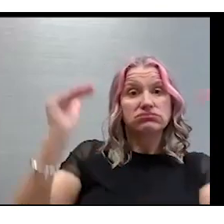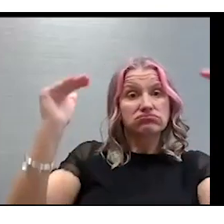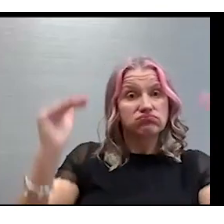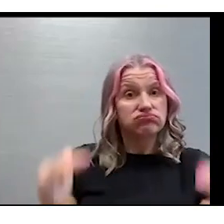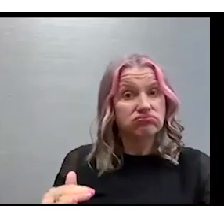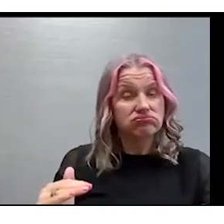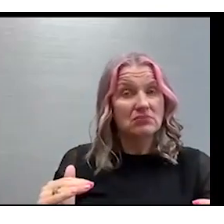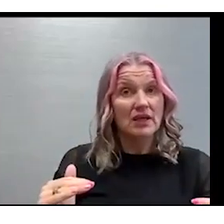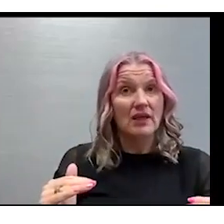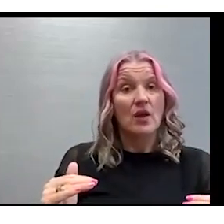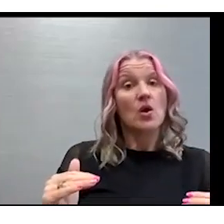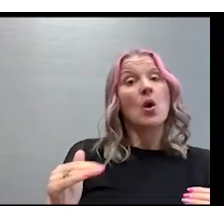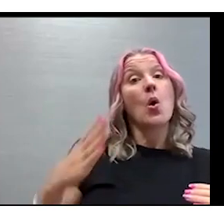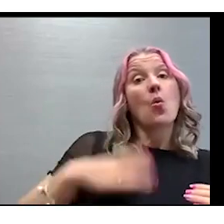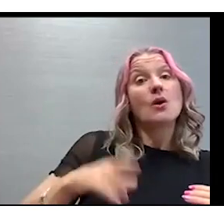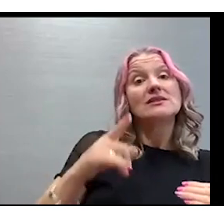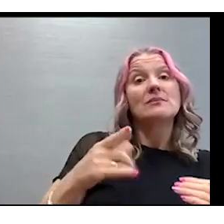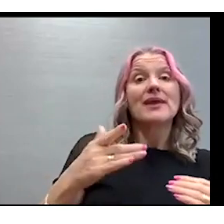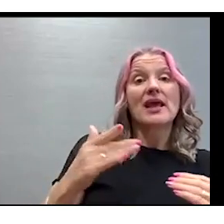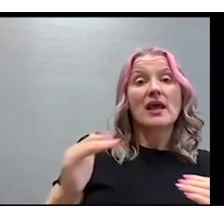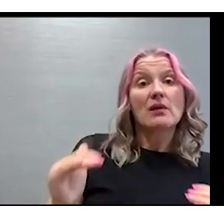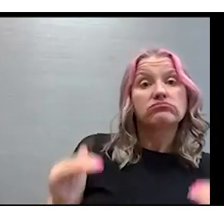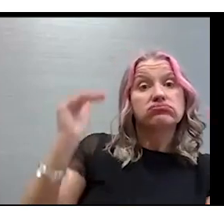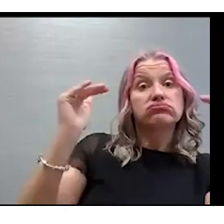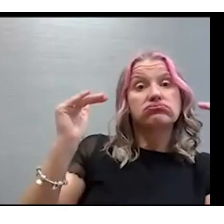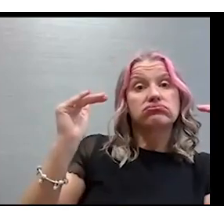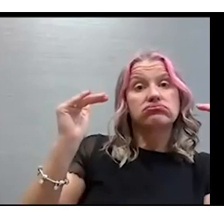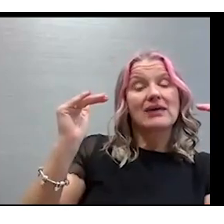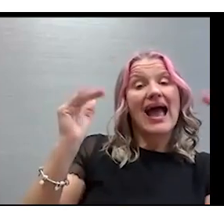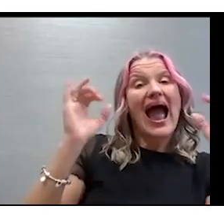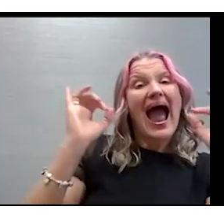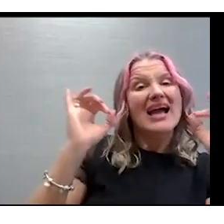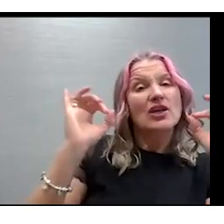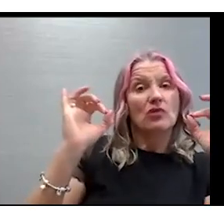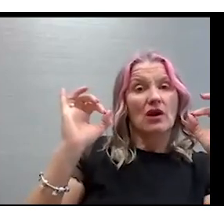hey, we want you to be more accurate or we want you to be more creative.